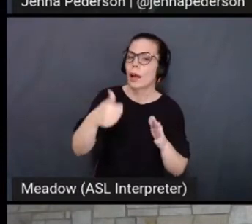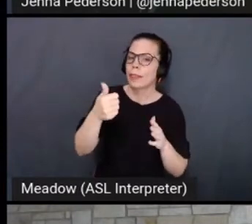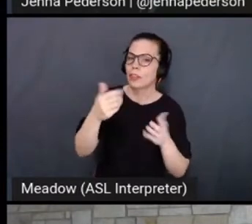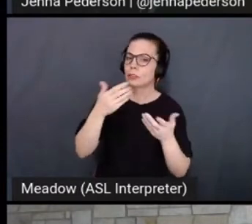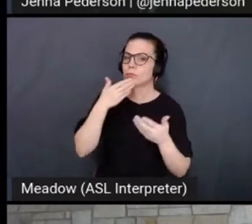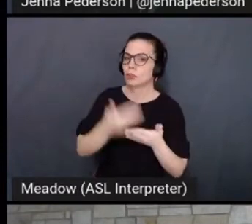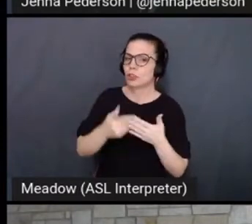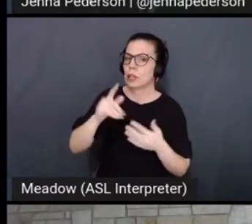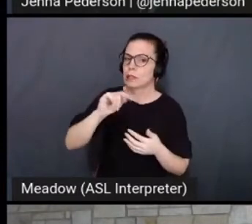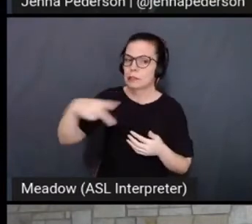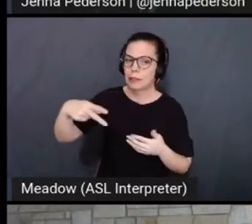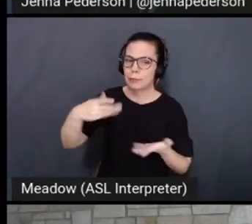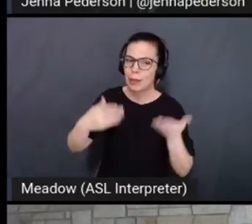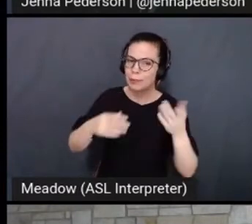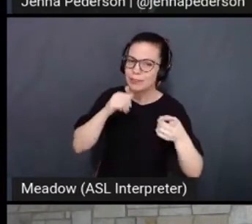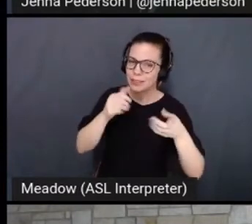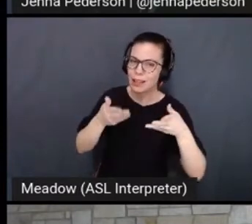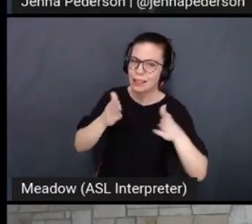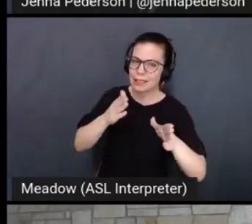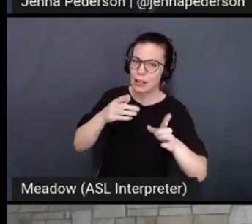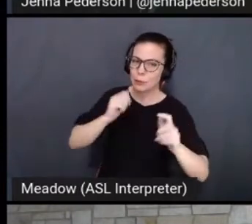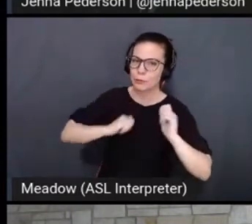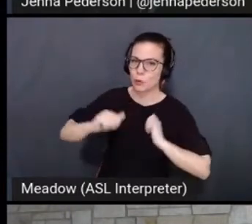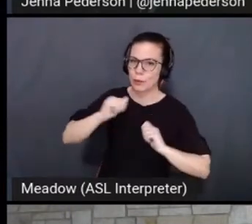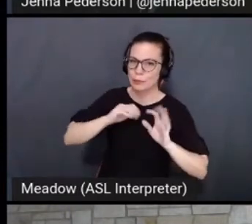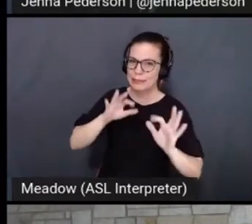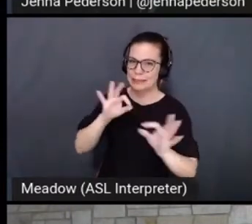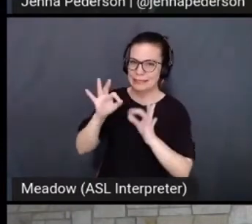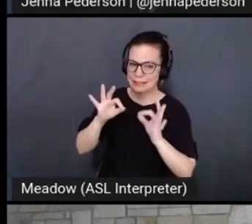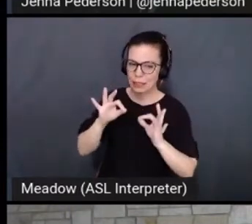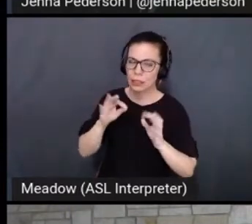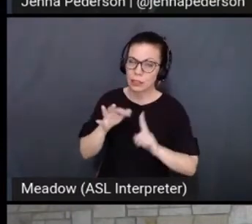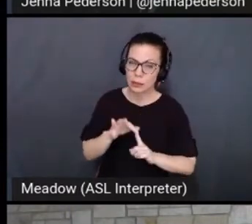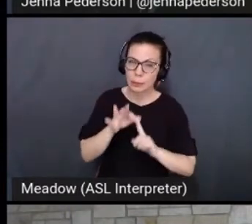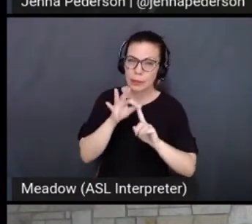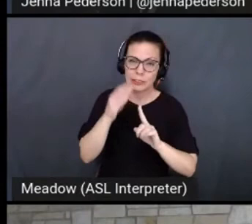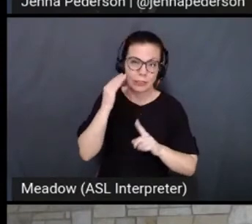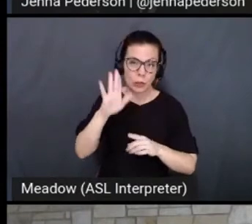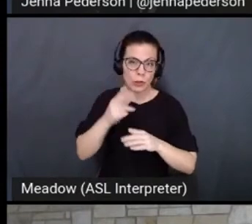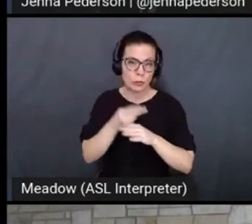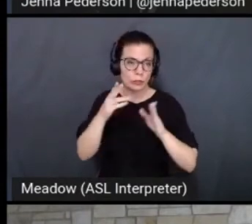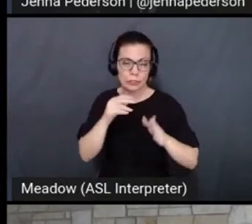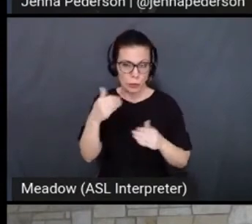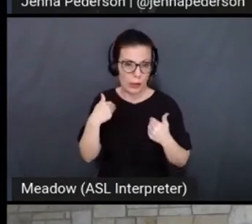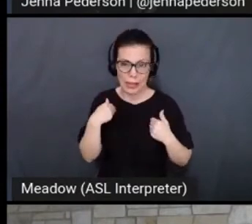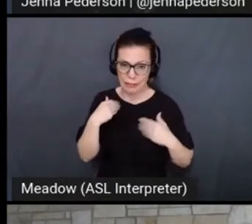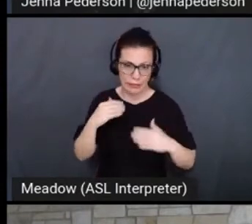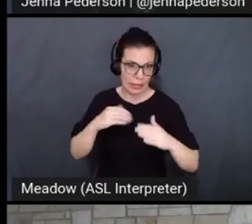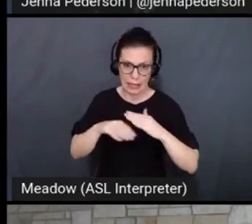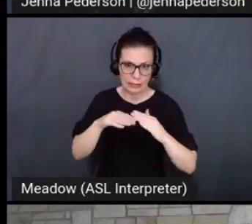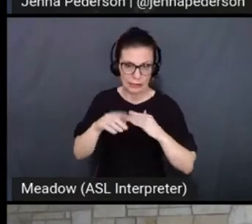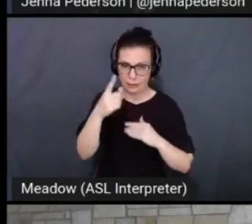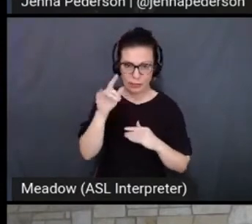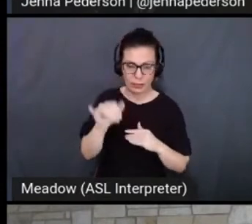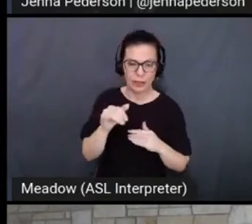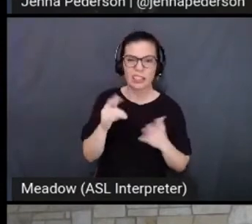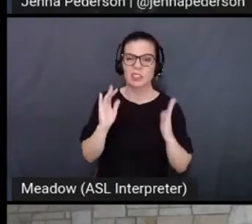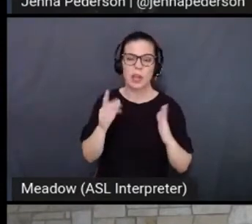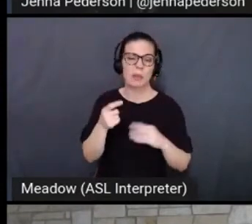you might not wanna enable personal performance insights, especially if your user doesn't have the special access to be able to do that. So I'm gonna disable that as well.